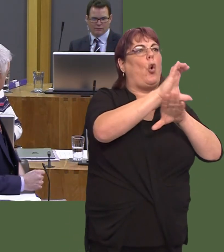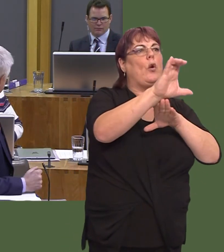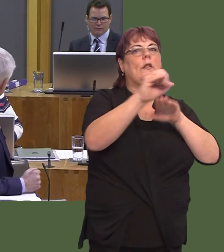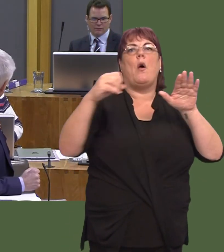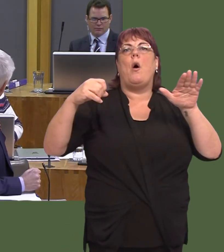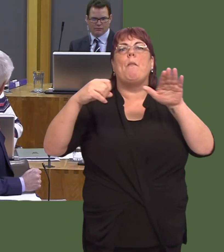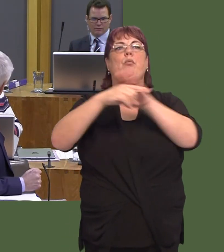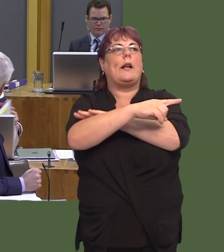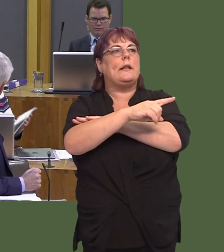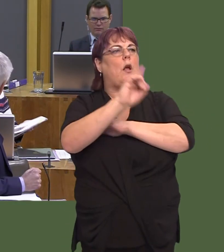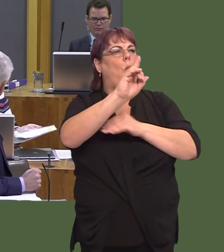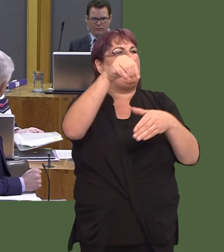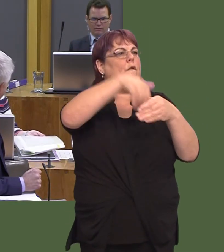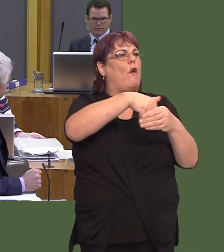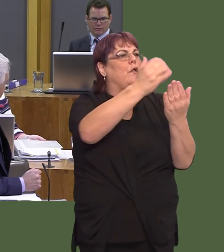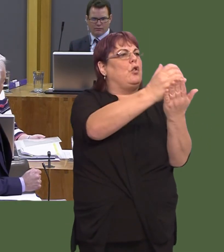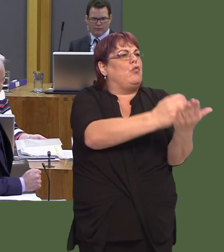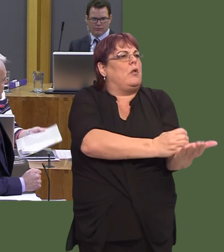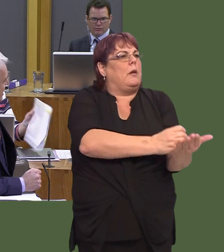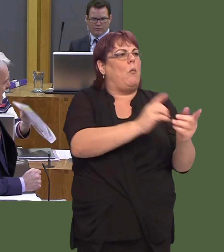The content of those syllabuses.